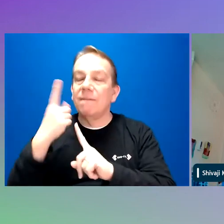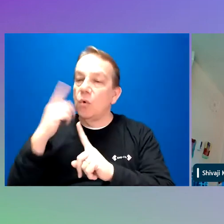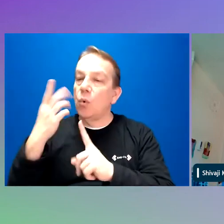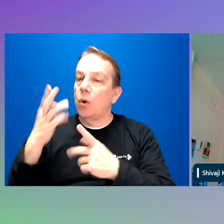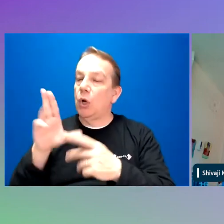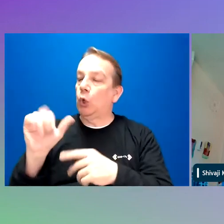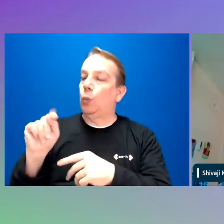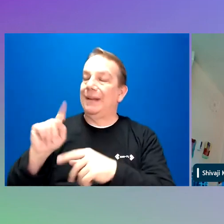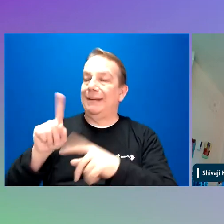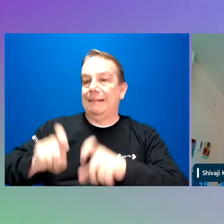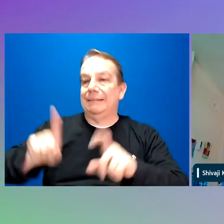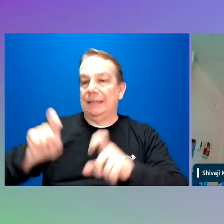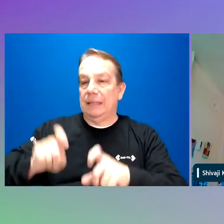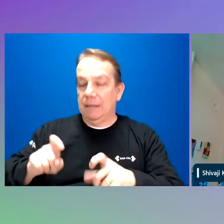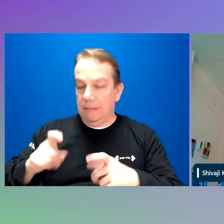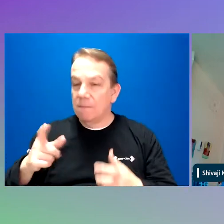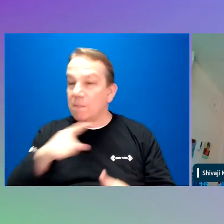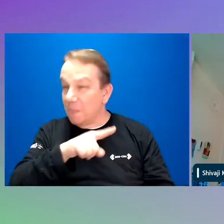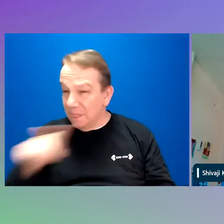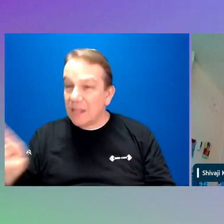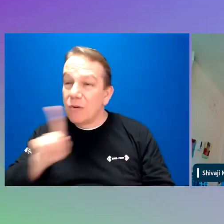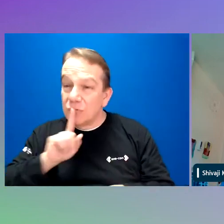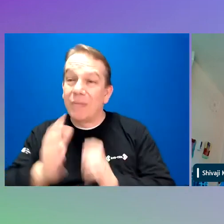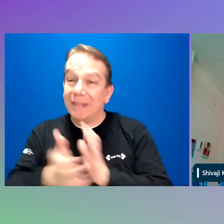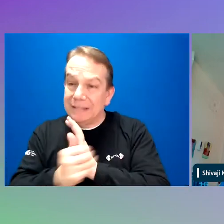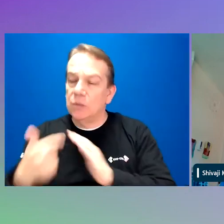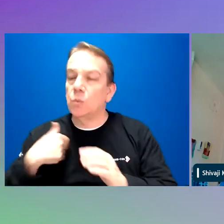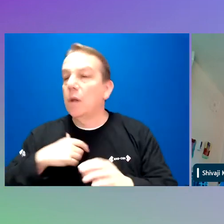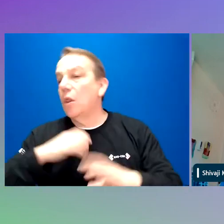are the skills we definitely